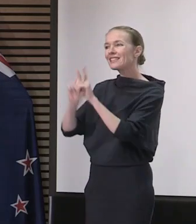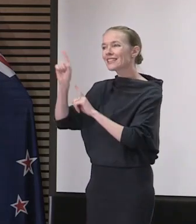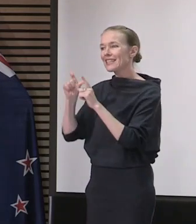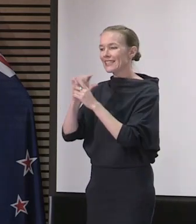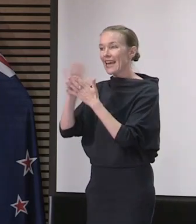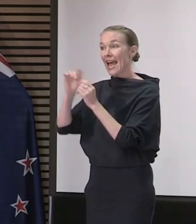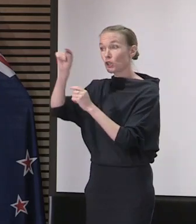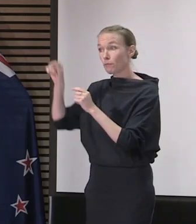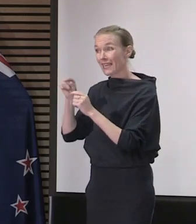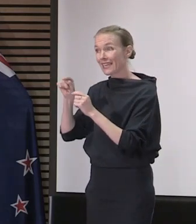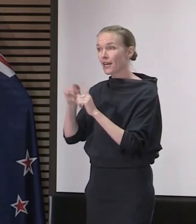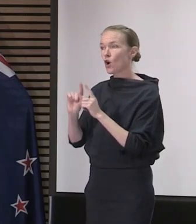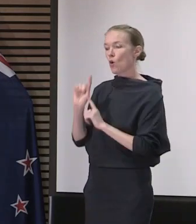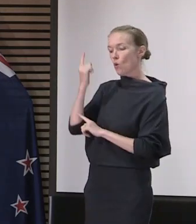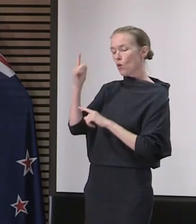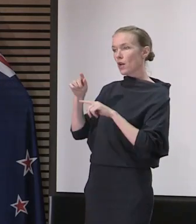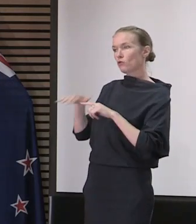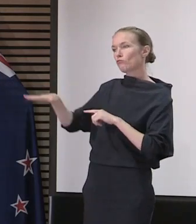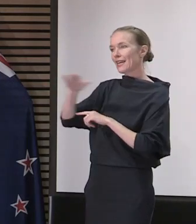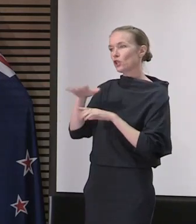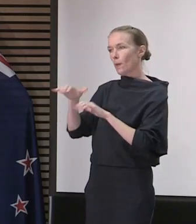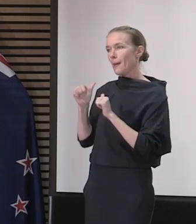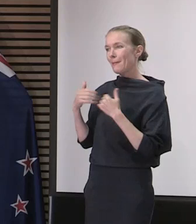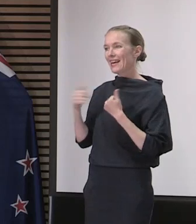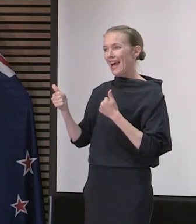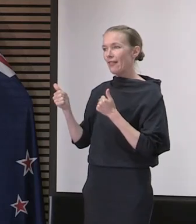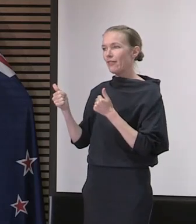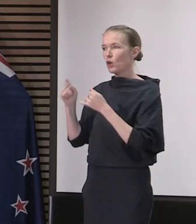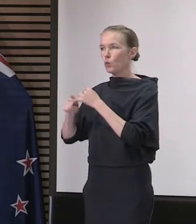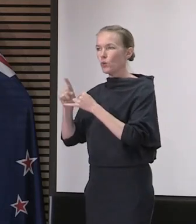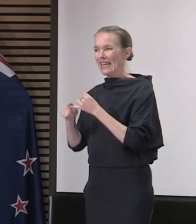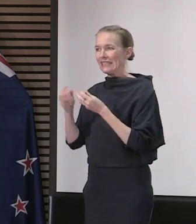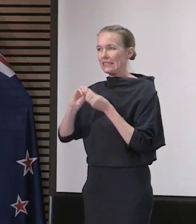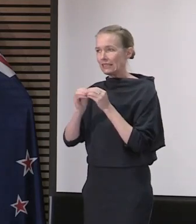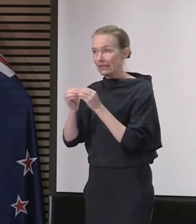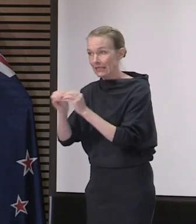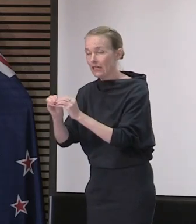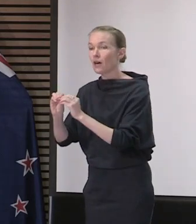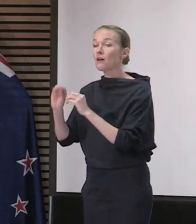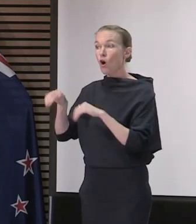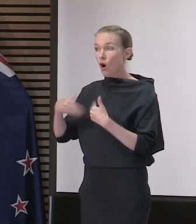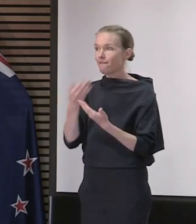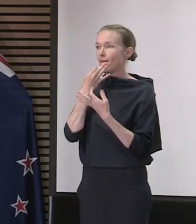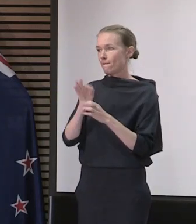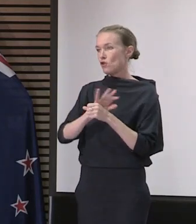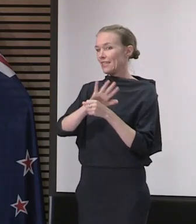board, the Ministry of Education, the Auckland Metro District health Board and the Auckland regional public